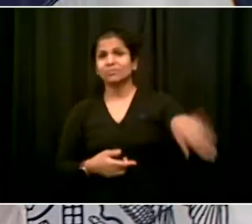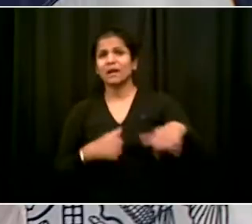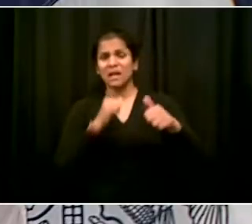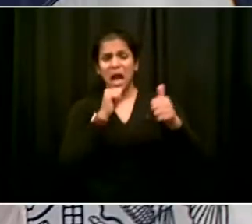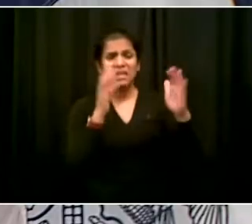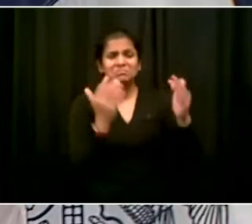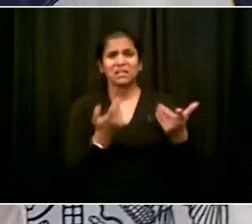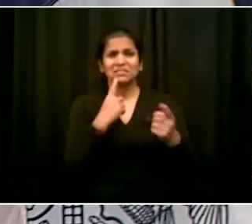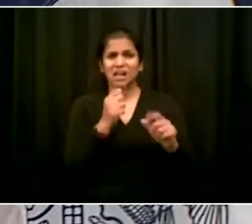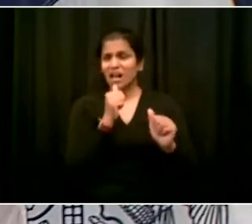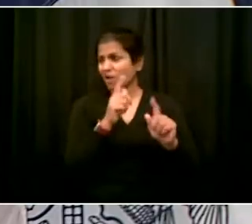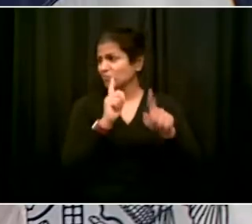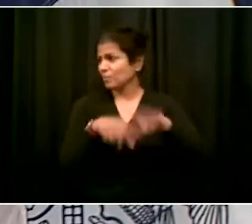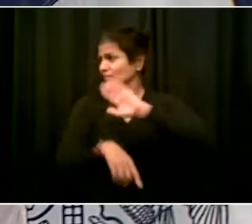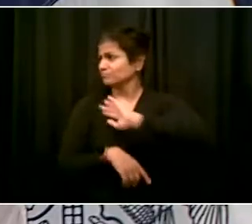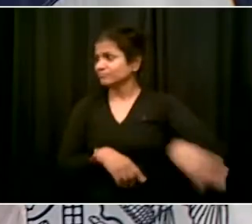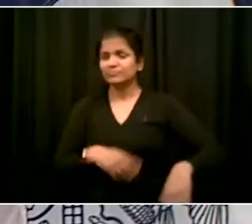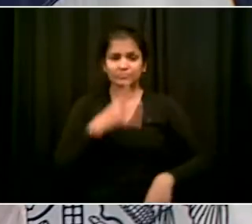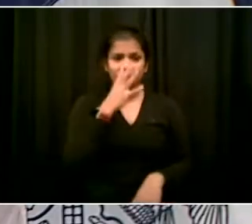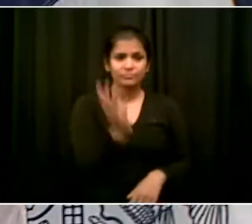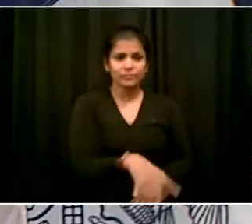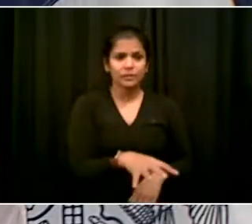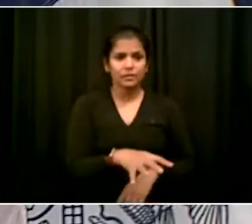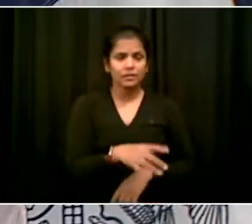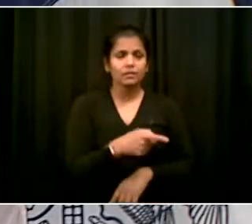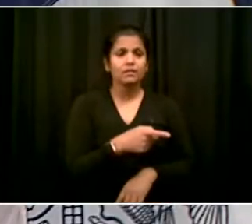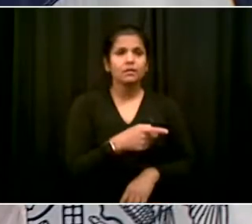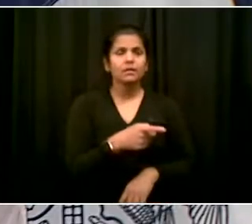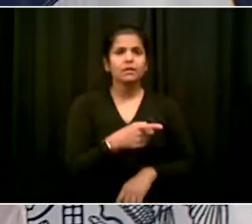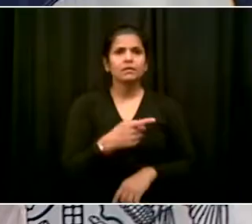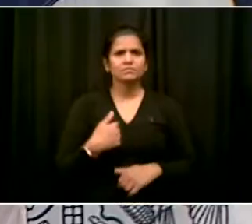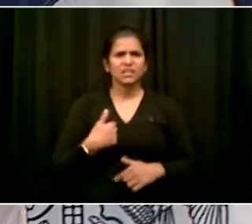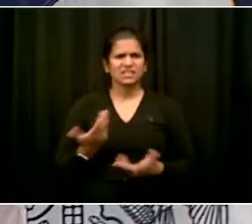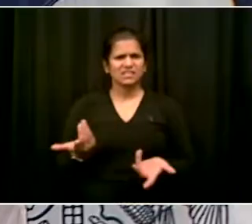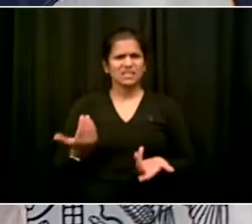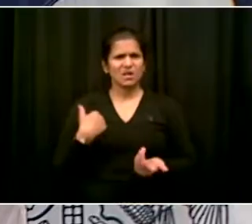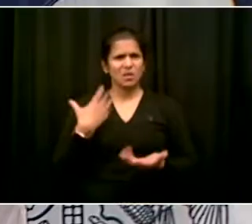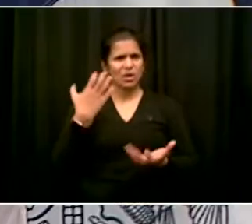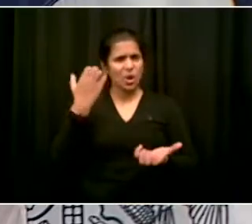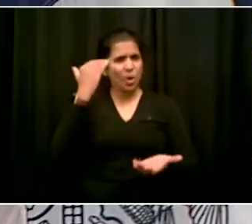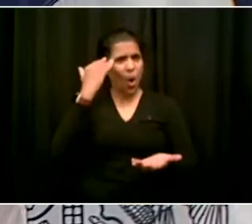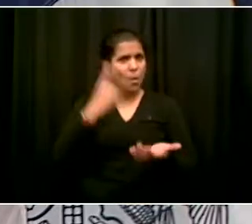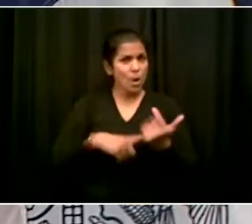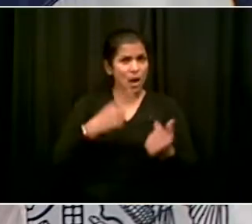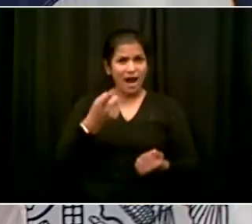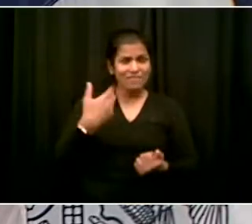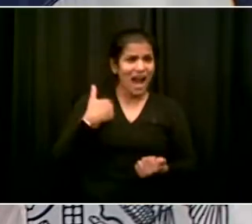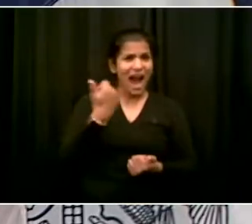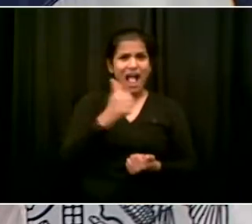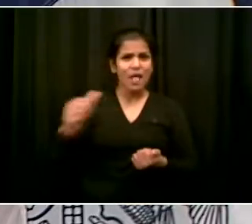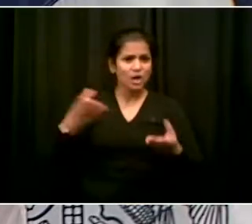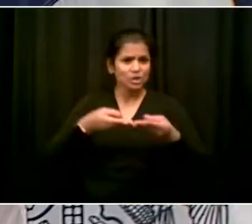A COMPLAINT OF SOME KIND, NOBODY HAS ANY EEXPECTATION FOR ANYONE TO HAPPEN